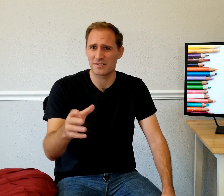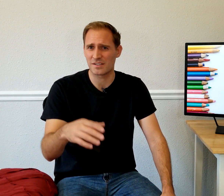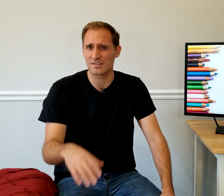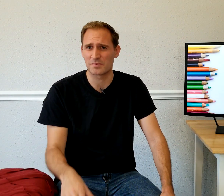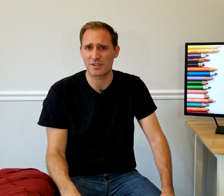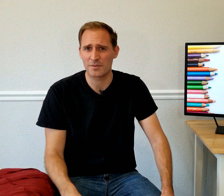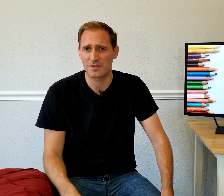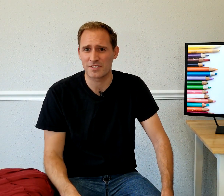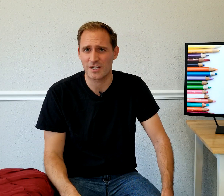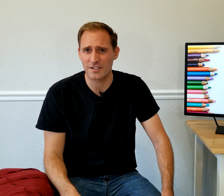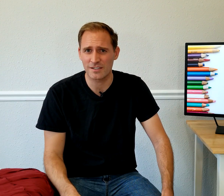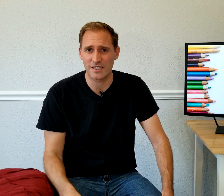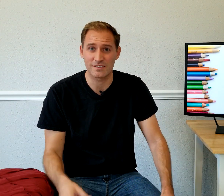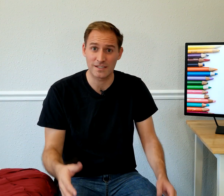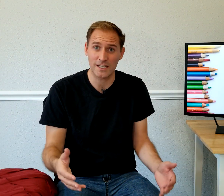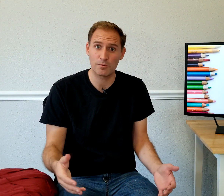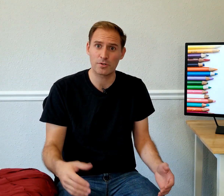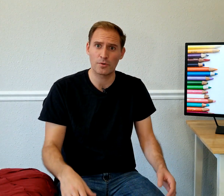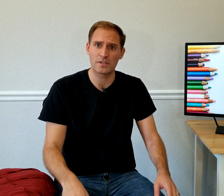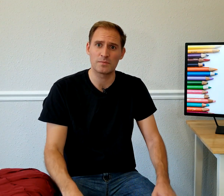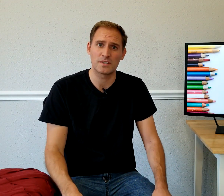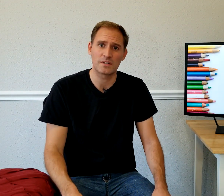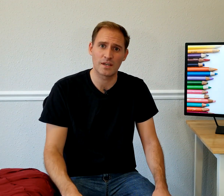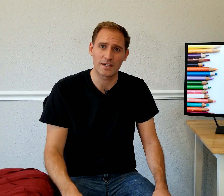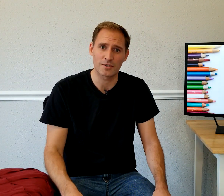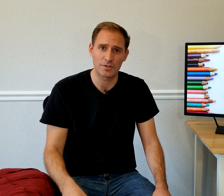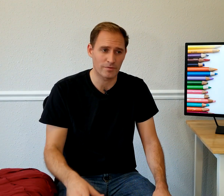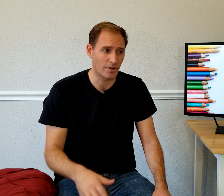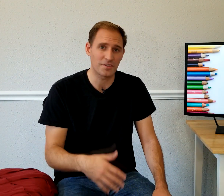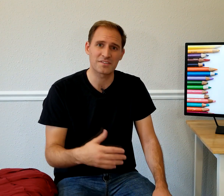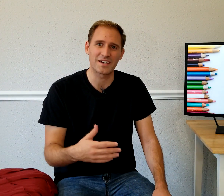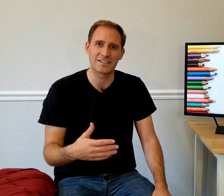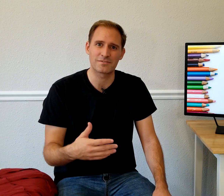subscribe to the channel, and today we're going to be going over all the signs for